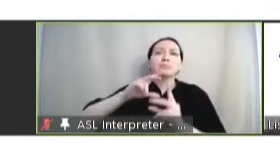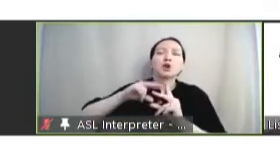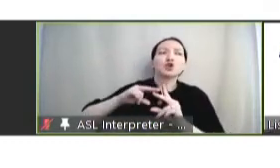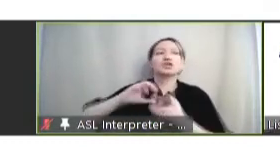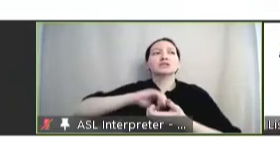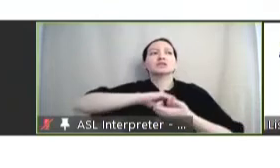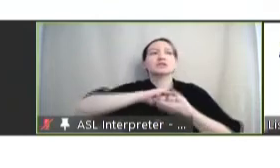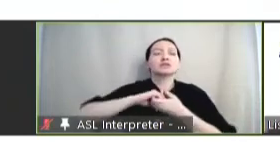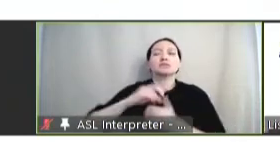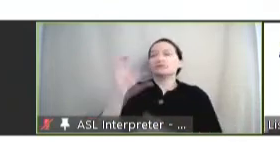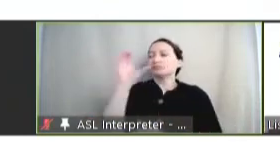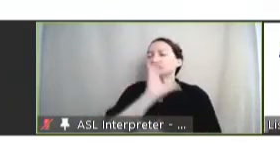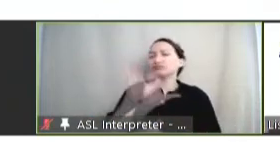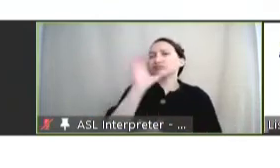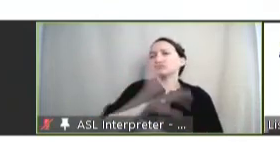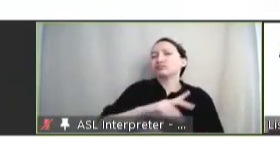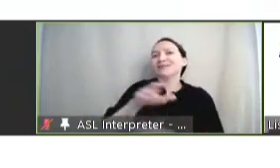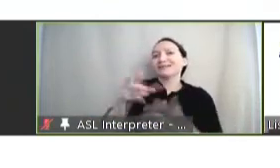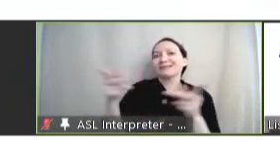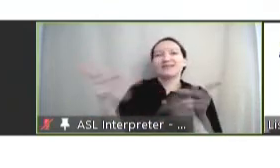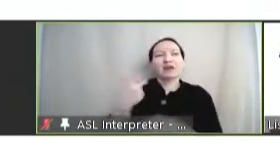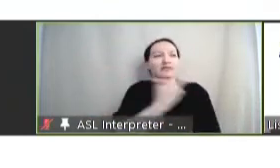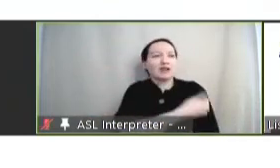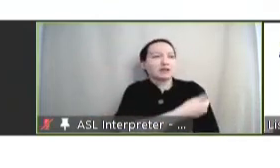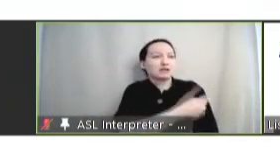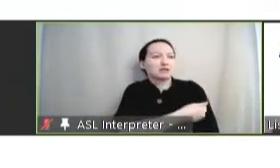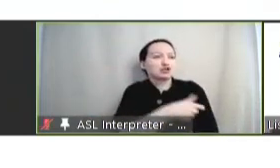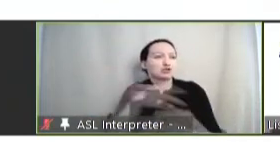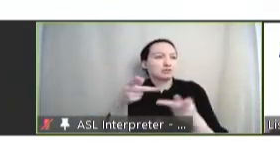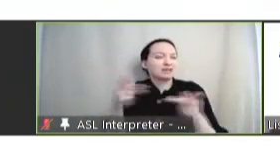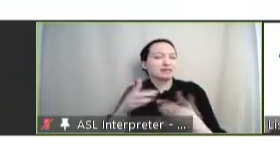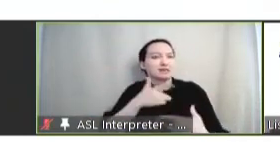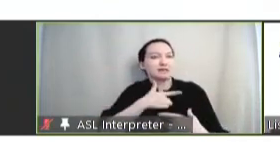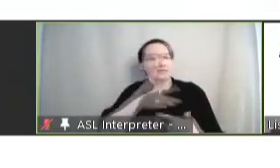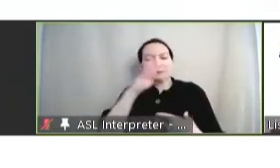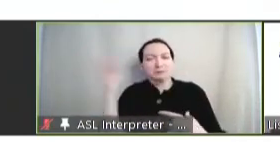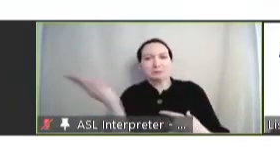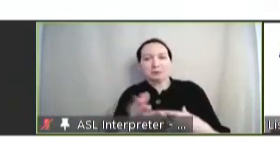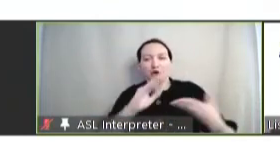locate vaccination sites in historically underserved communities. Next slide, please.